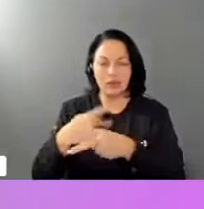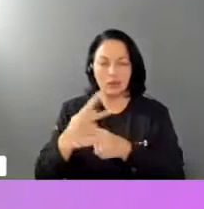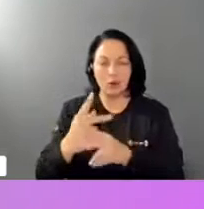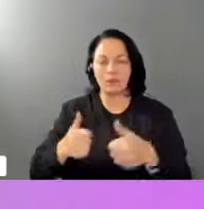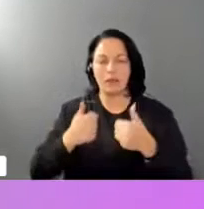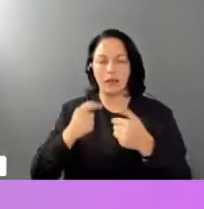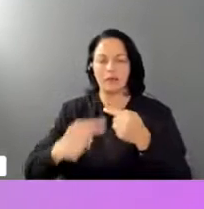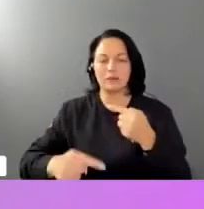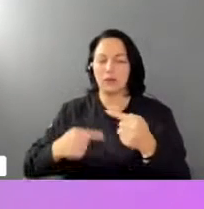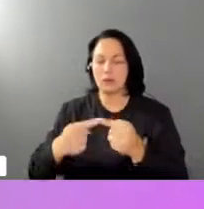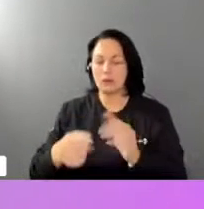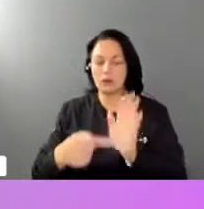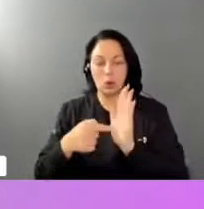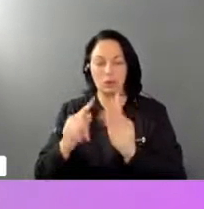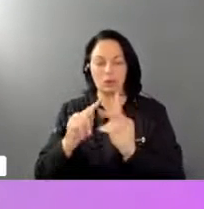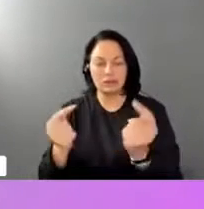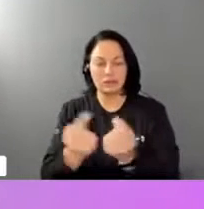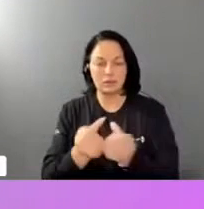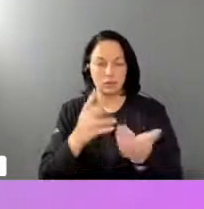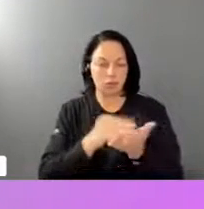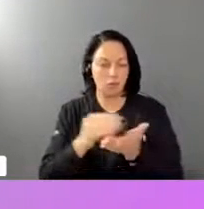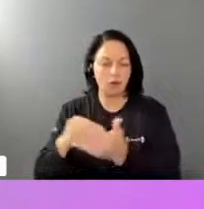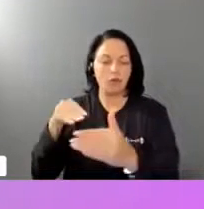Additionally, we want to see increased discovery of